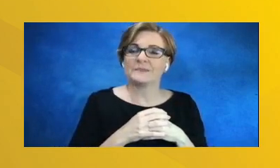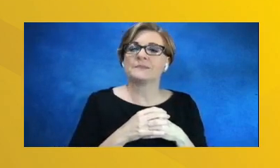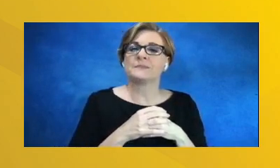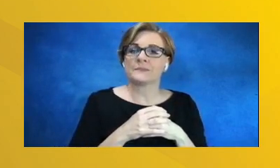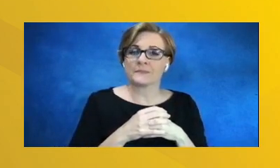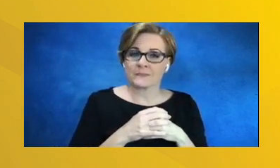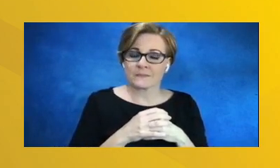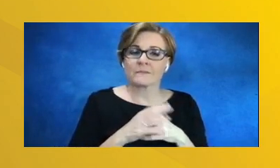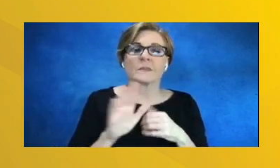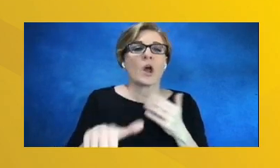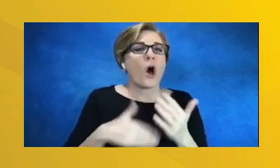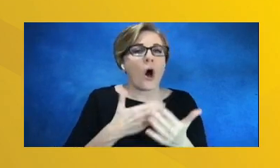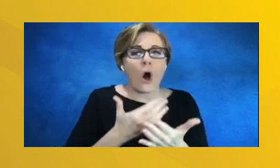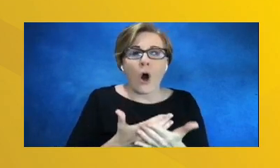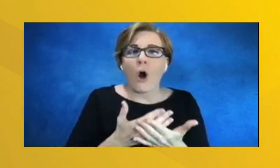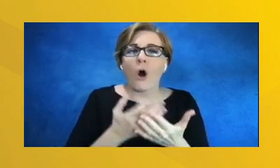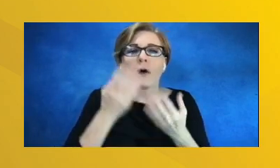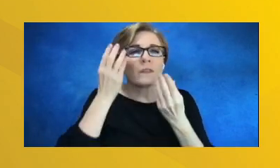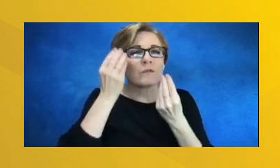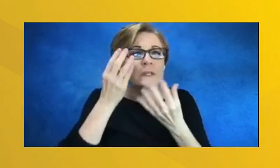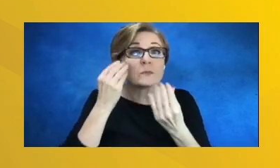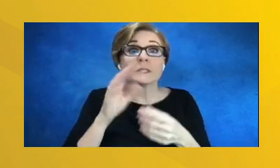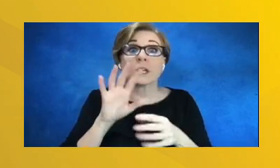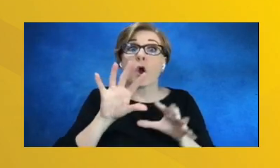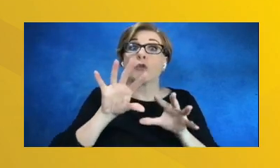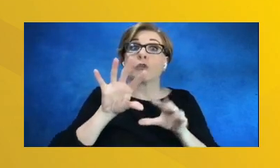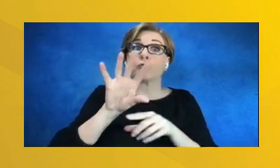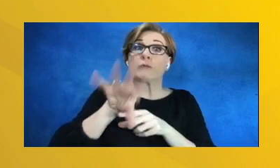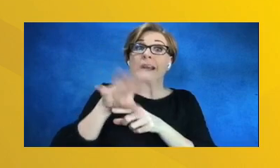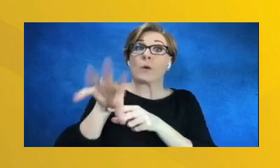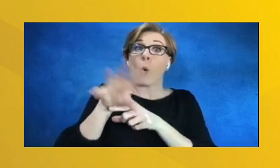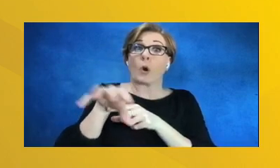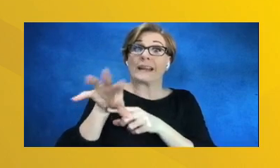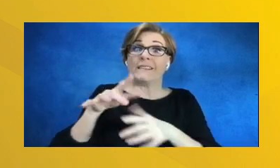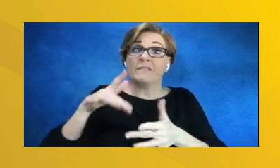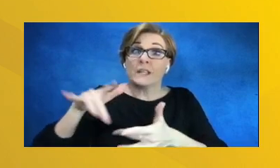All those recorded field trips, the classroom resources, the treasure hunt, those are all